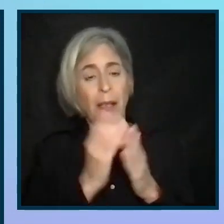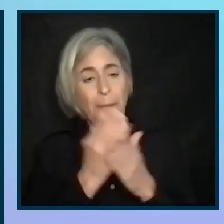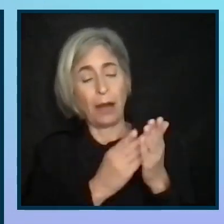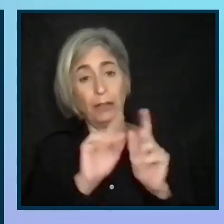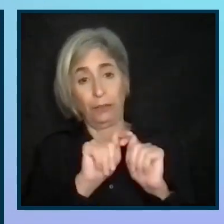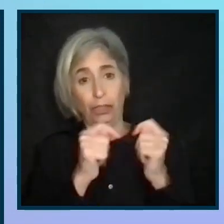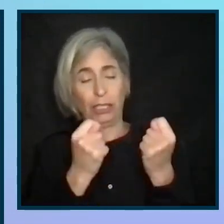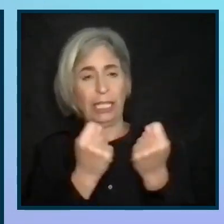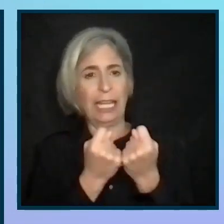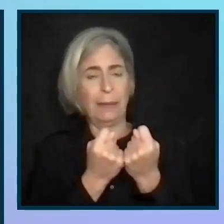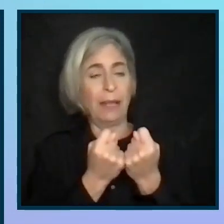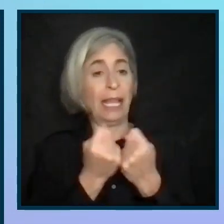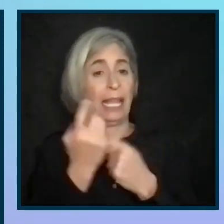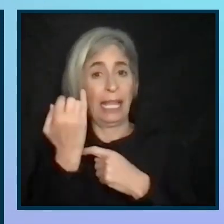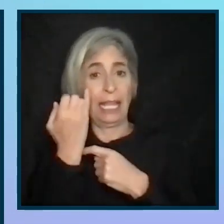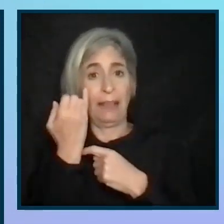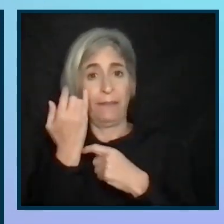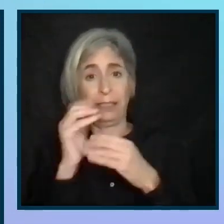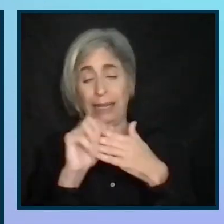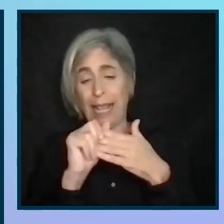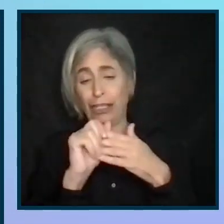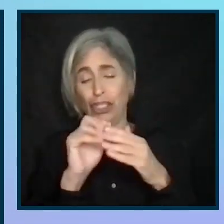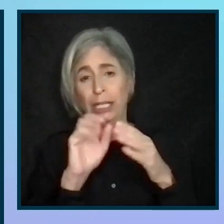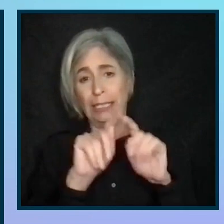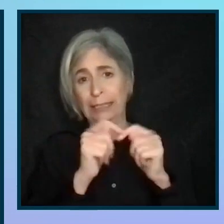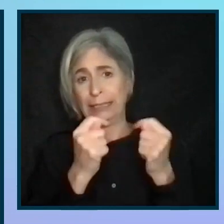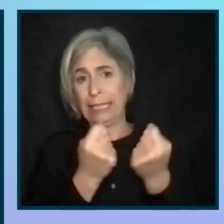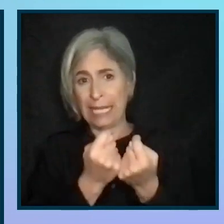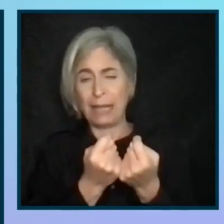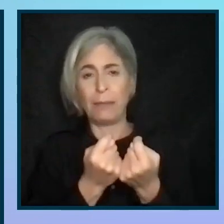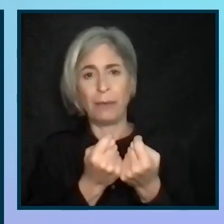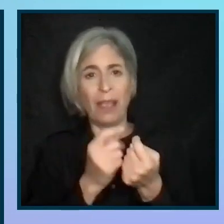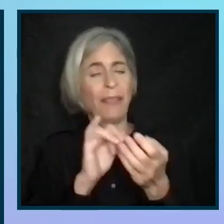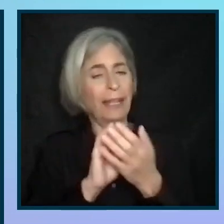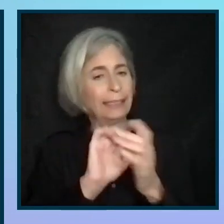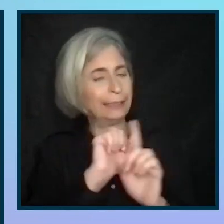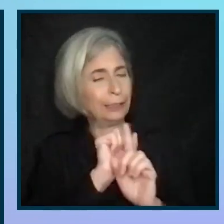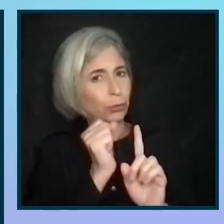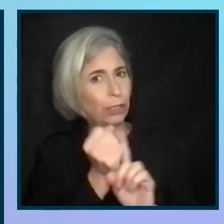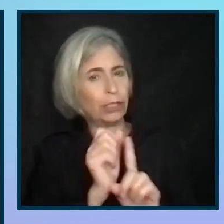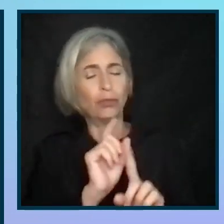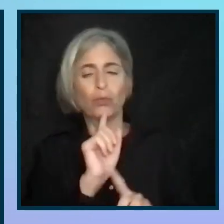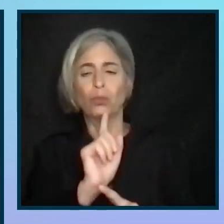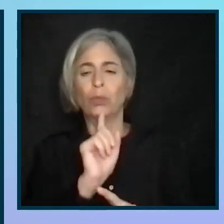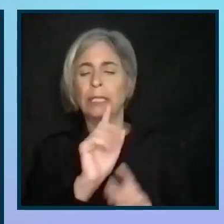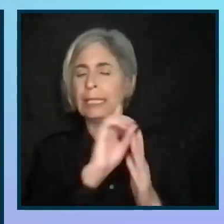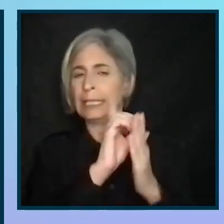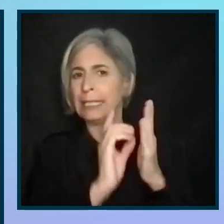which if it's an agile team often is the case, then it's really the designer's role